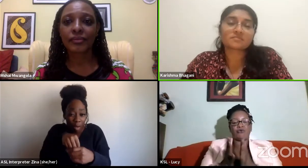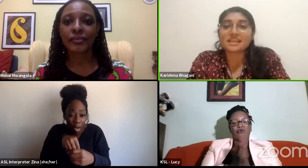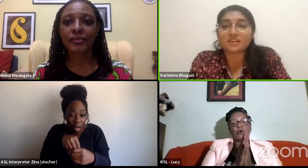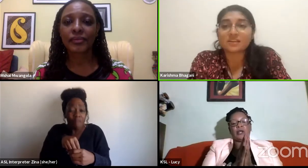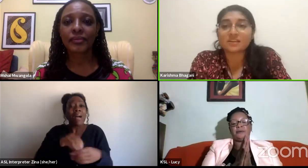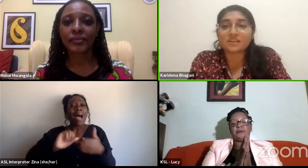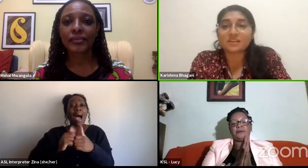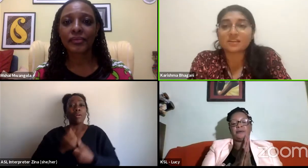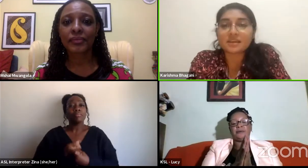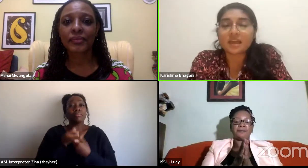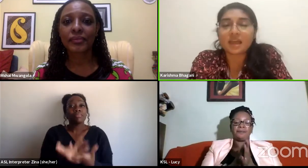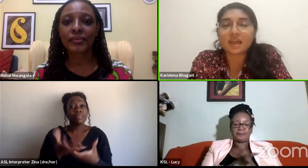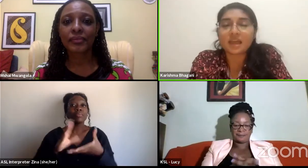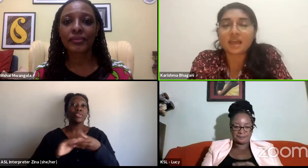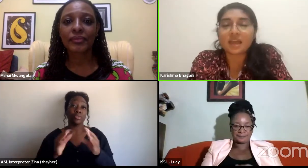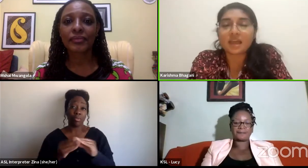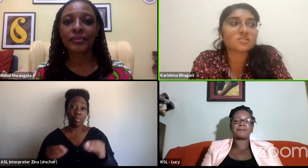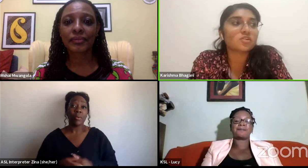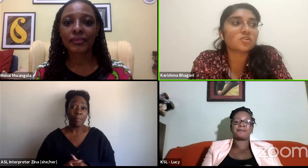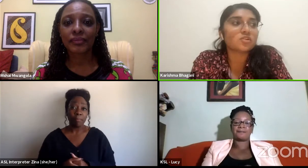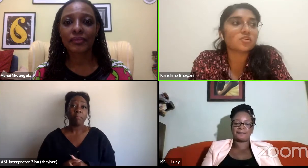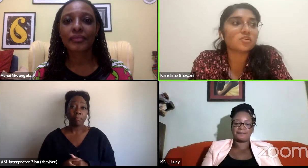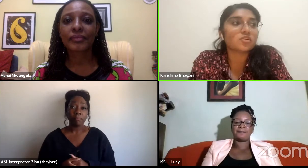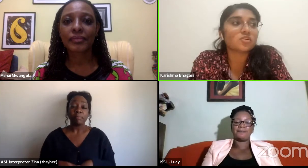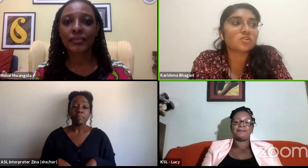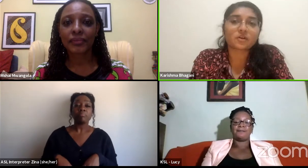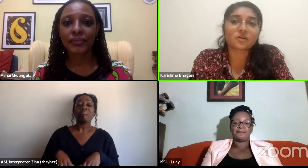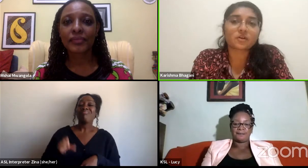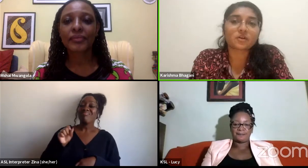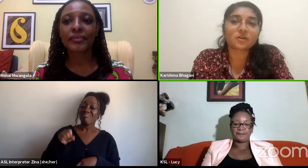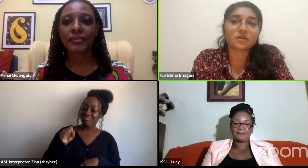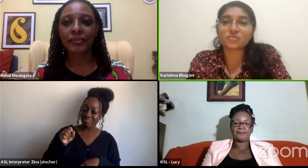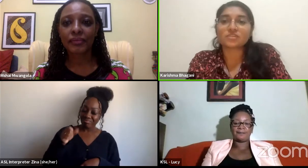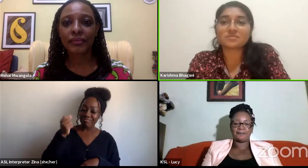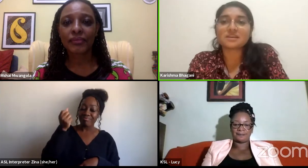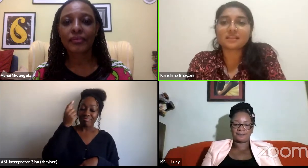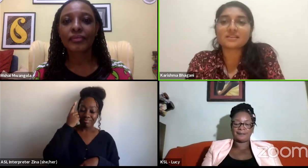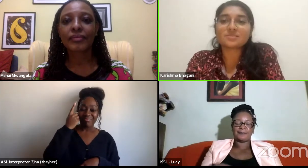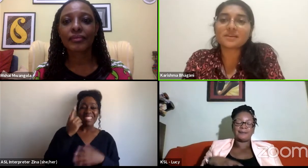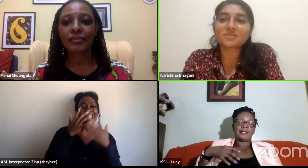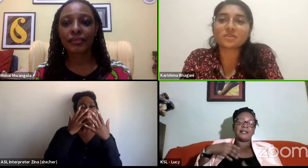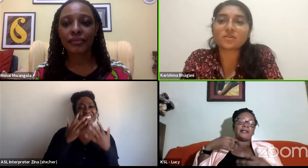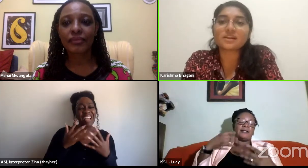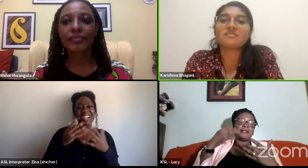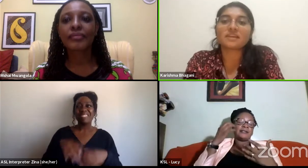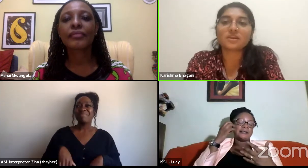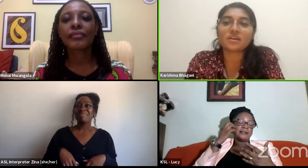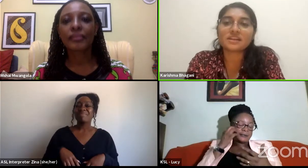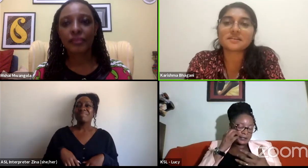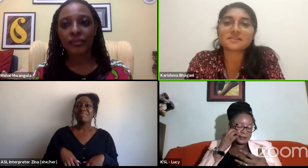Sadly, the COVID pandemic has had us lose our fourth collaborator, so to speak, in this space with not having an audience